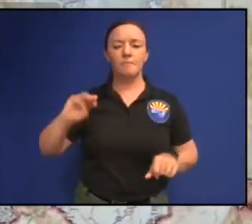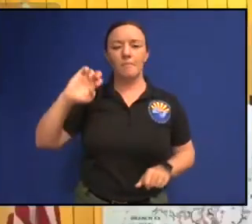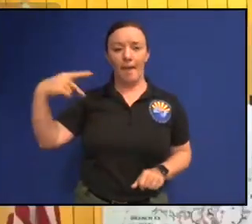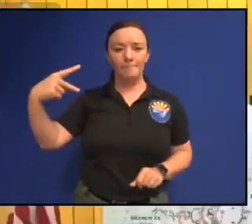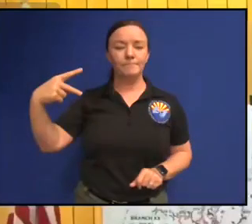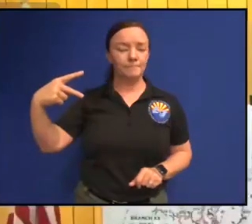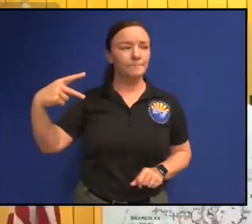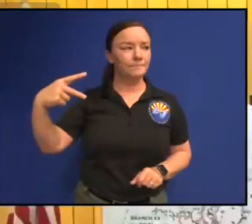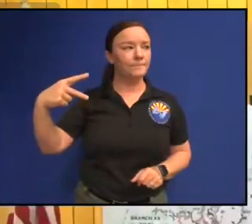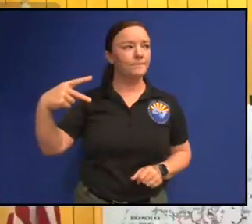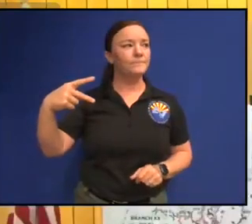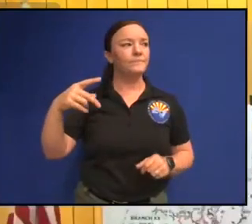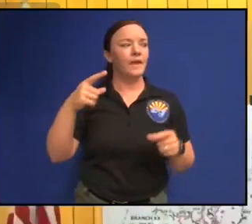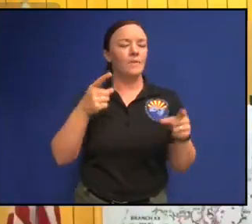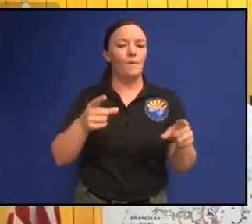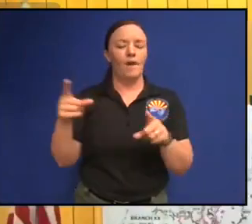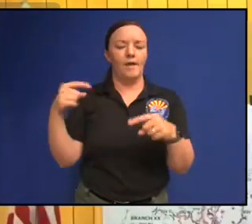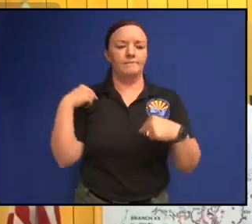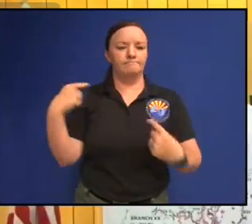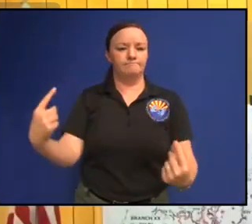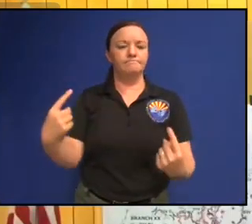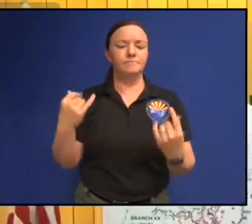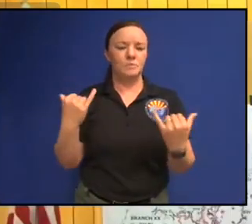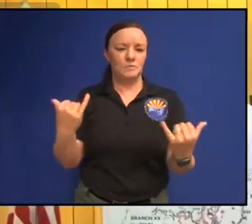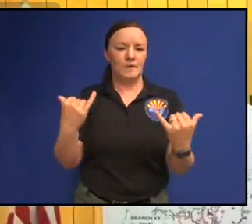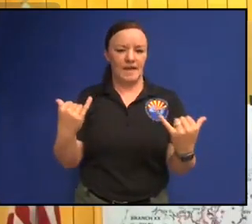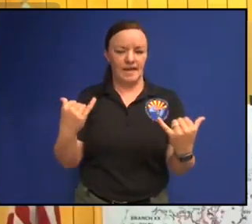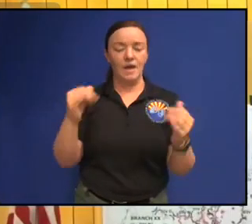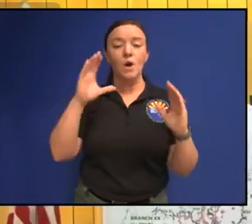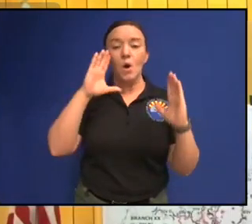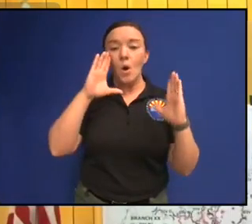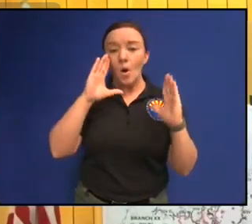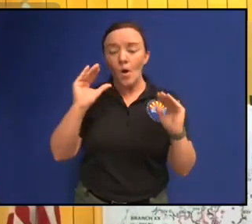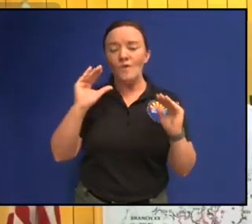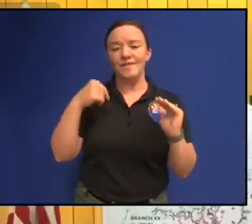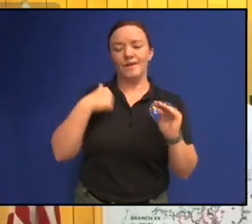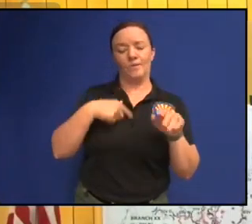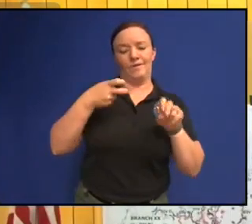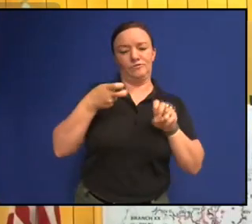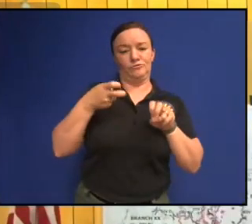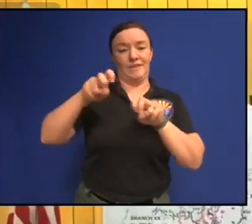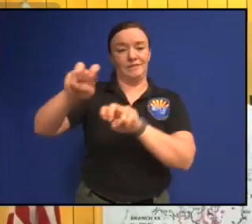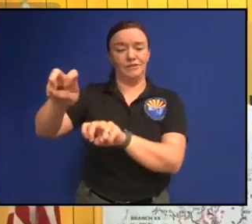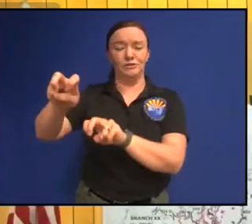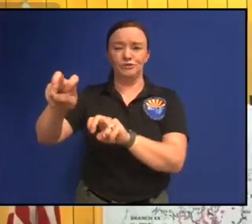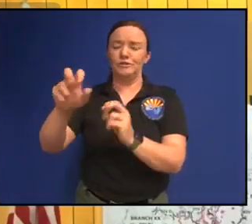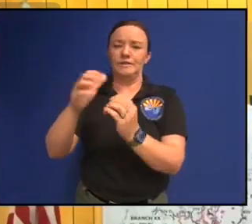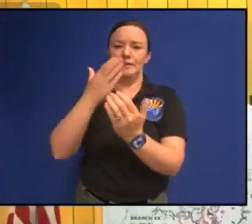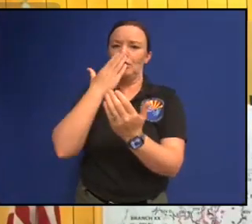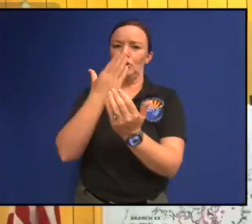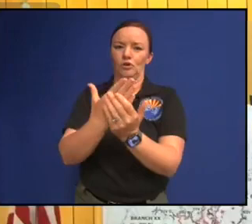HOPEFULLY HAND THIS OFF IN IF GOOD SHAPE TO OUR SOUTHWEST TEAM 1.